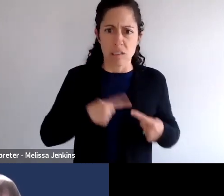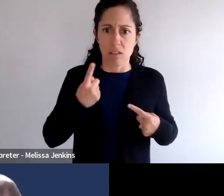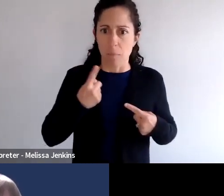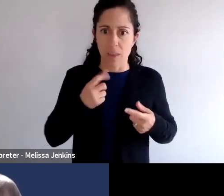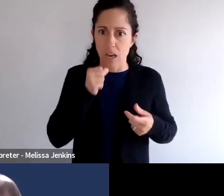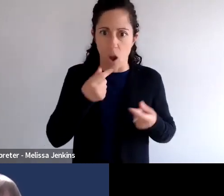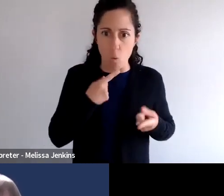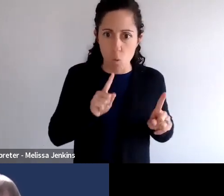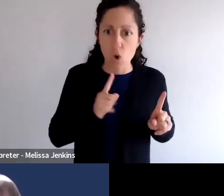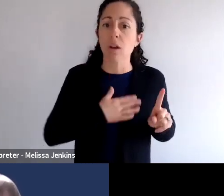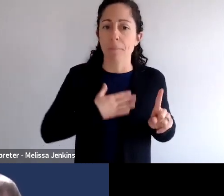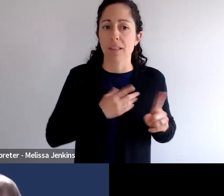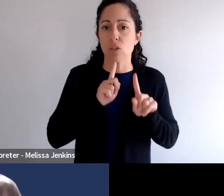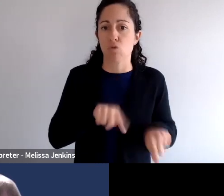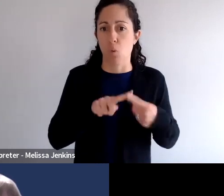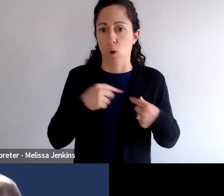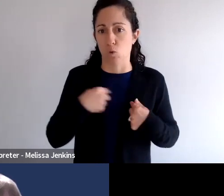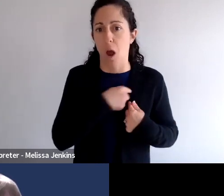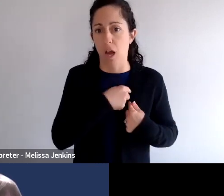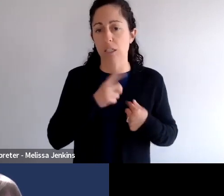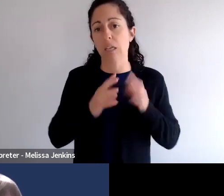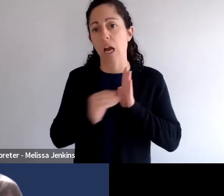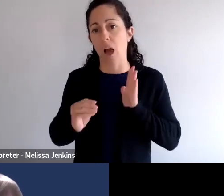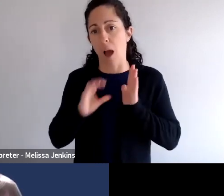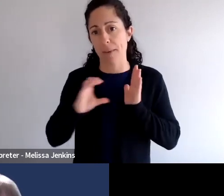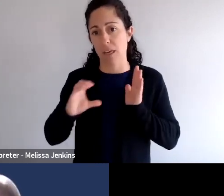and copy Nancy O'Donnell on that so she can keep tabs.